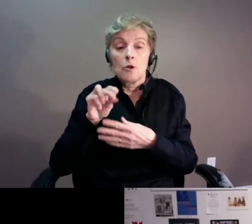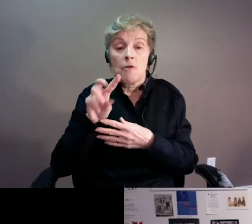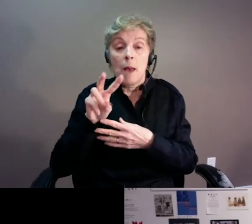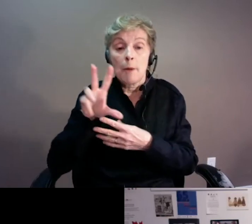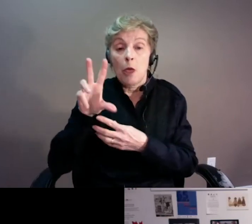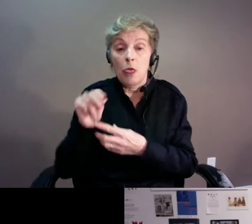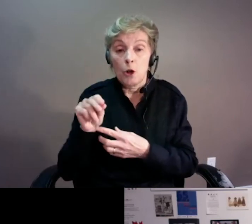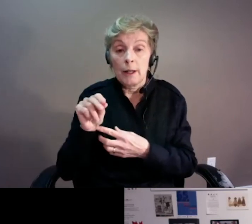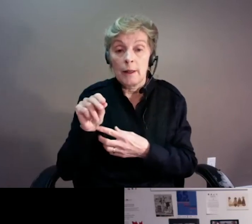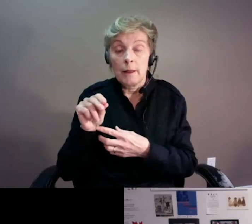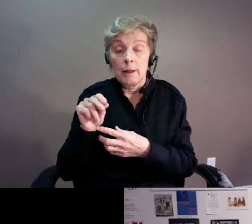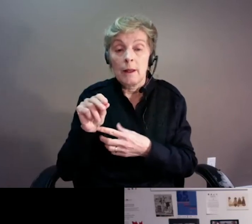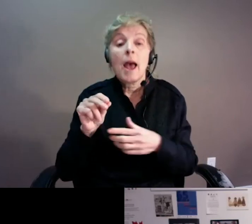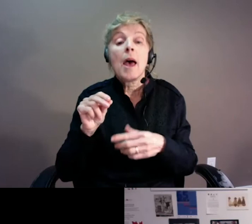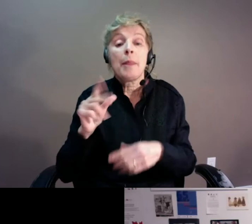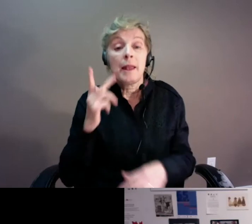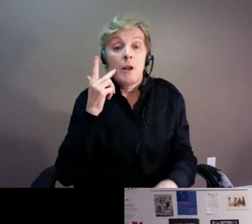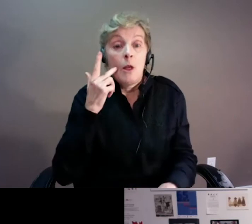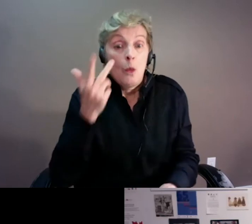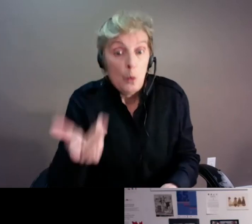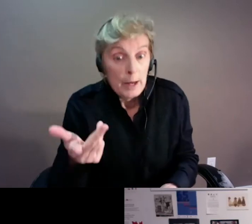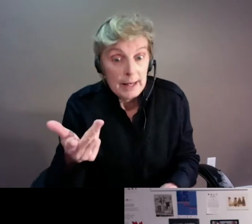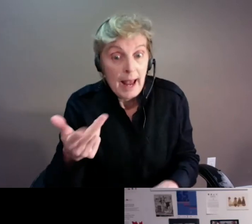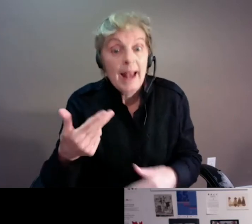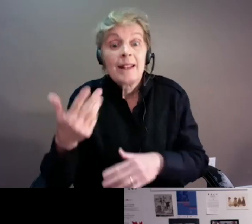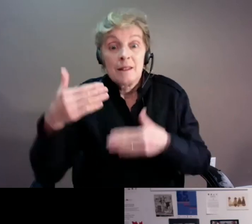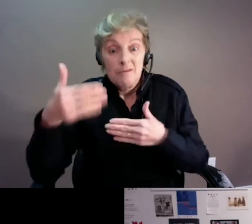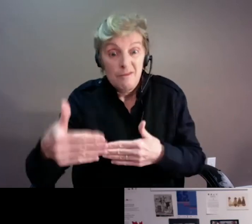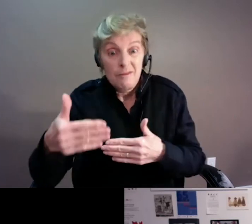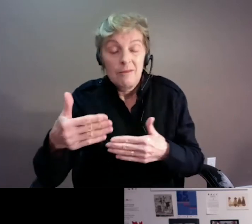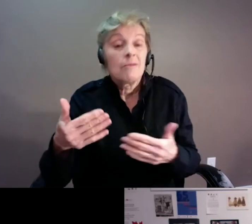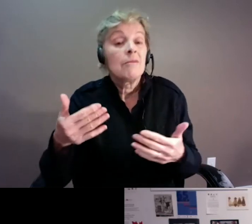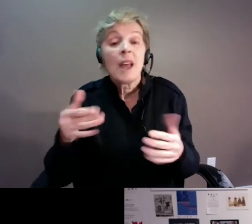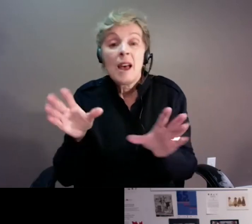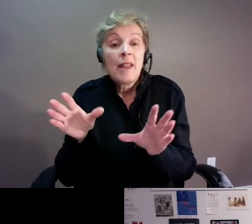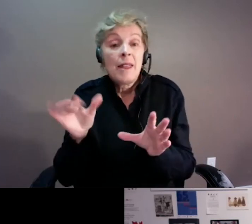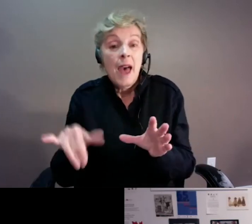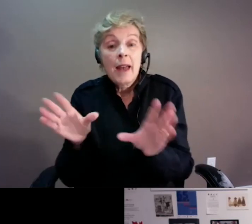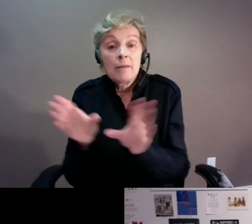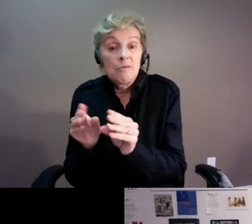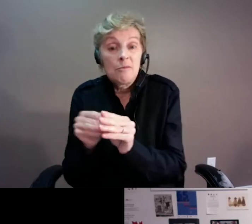three days following. Usually, it takes place in June of this year for 3 or 4 days,